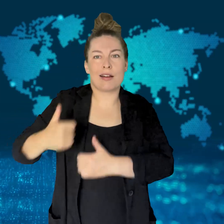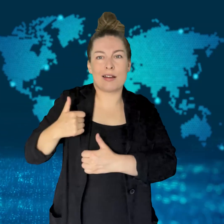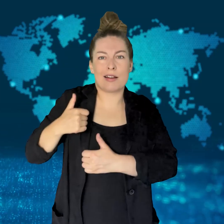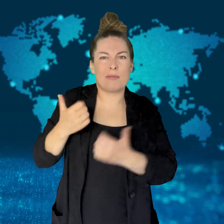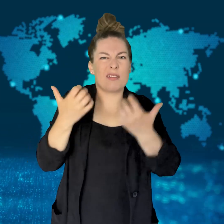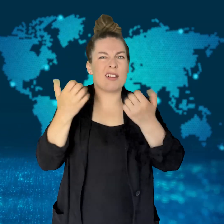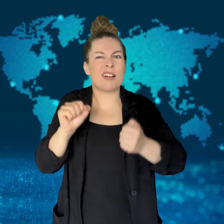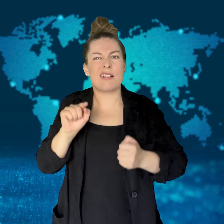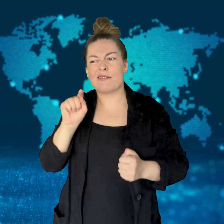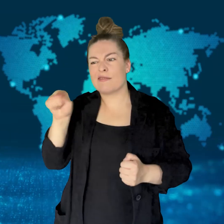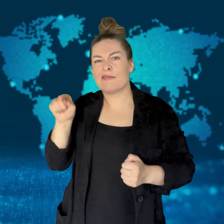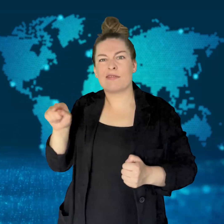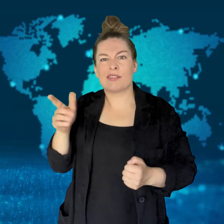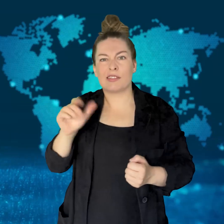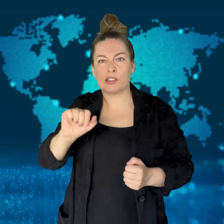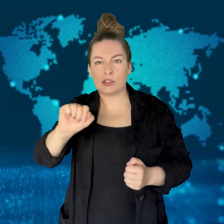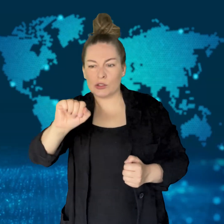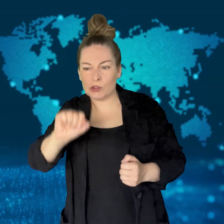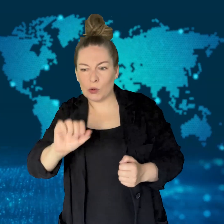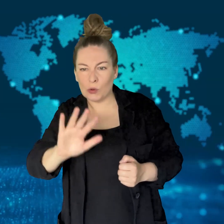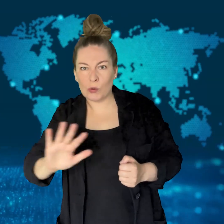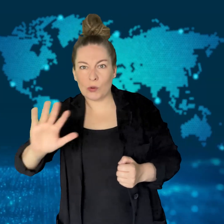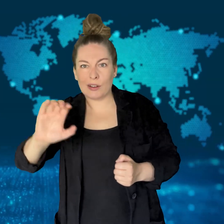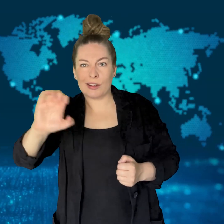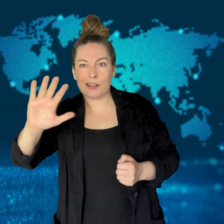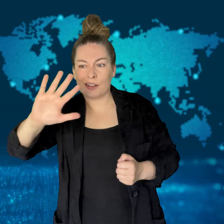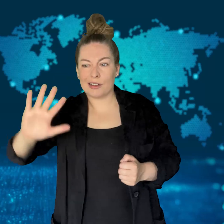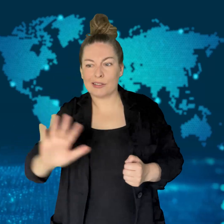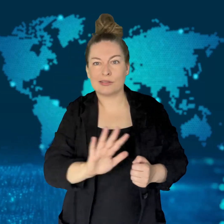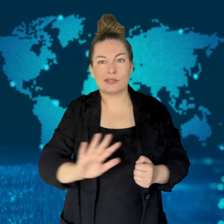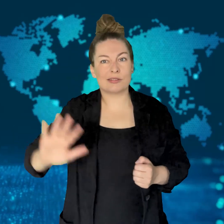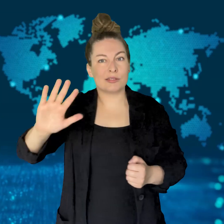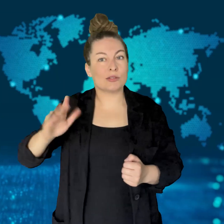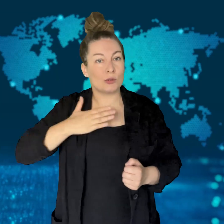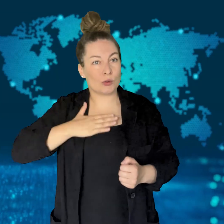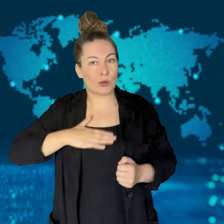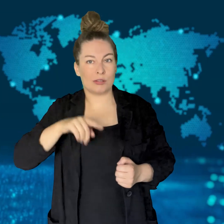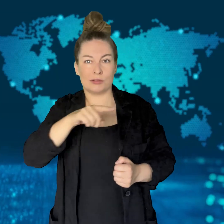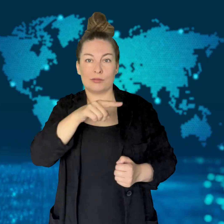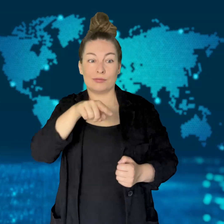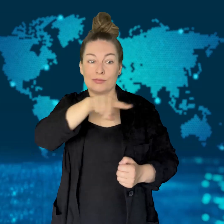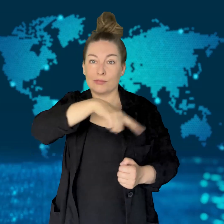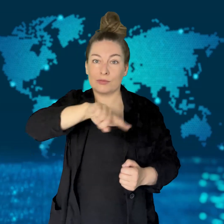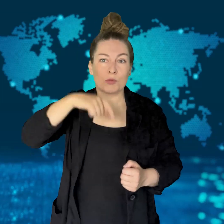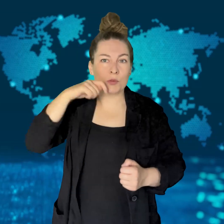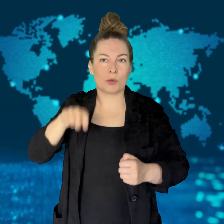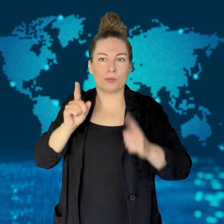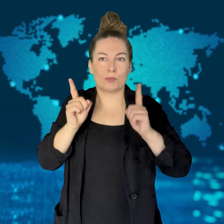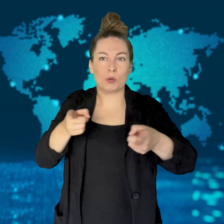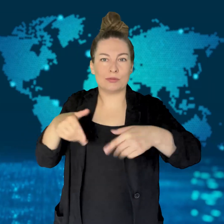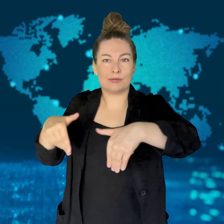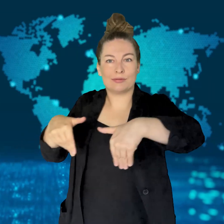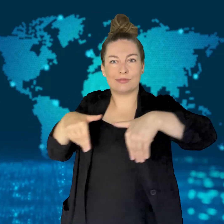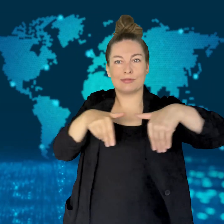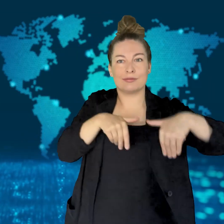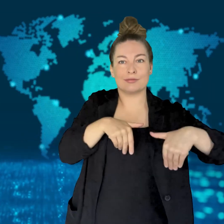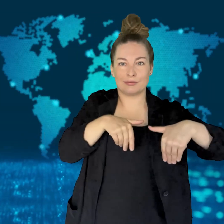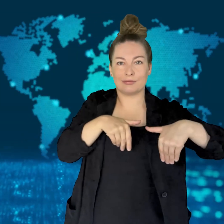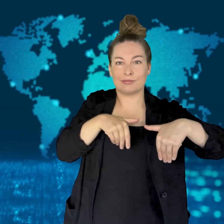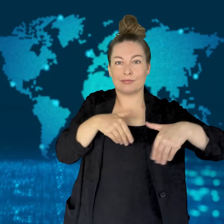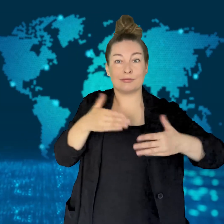and eastern territories that Russia plans to annex.